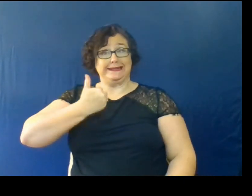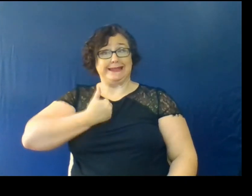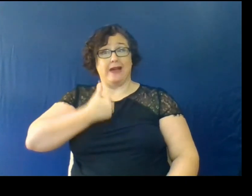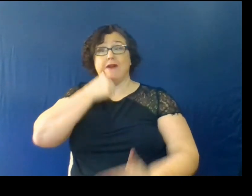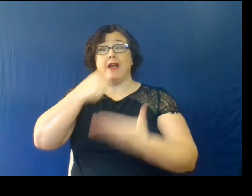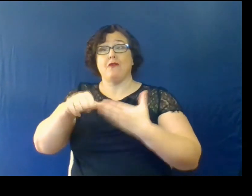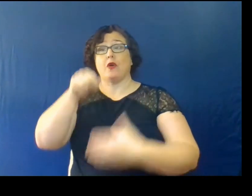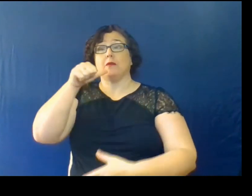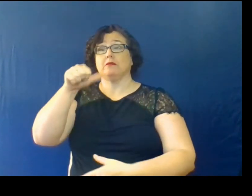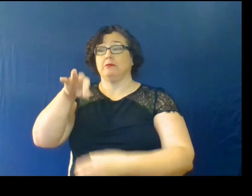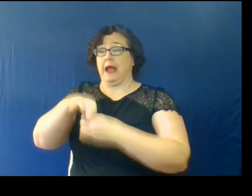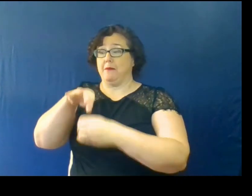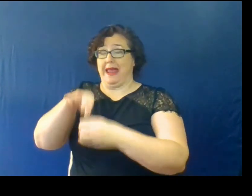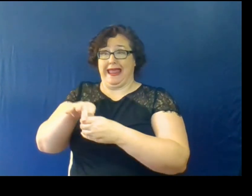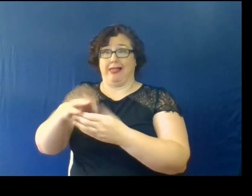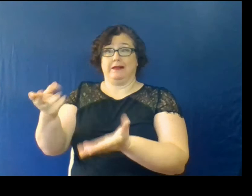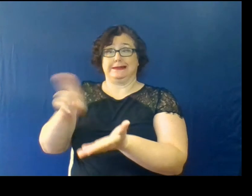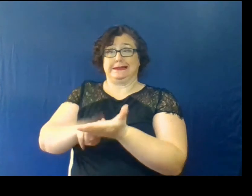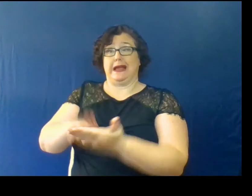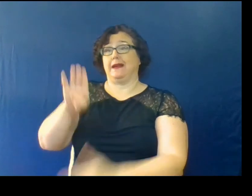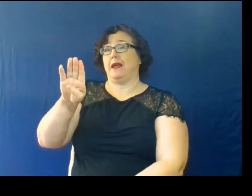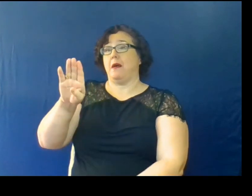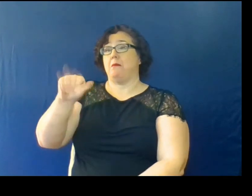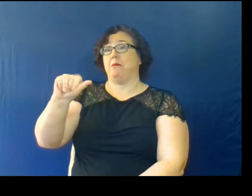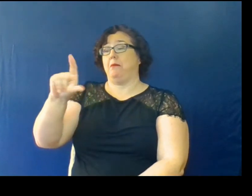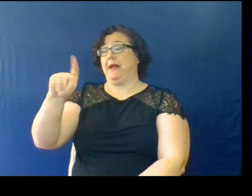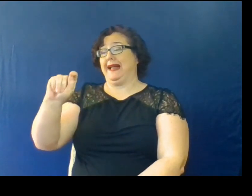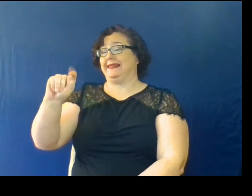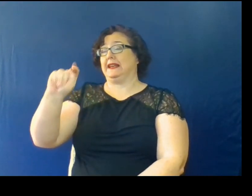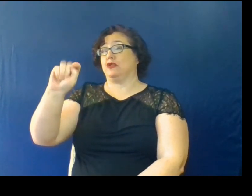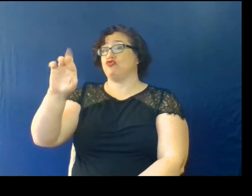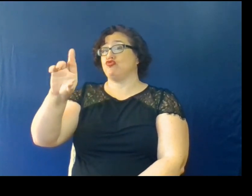tracks and I got a text saying hey my ballot has been accepted by Dekalb County so I'm good. My